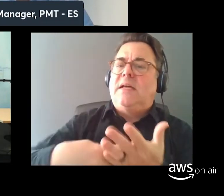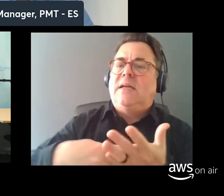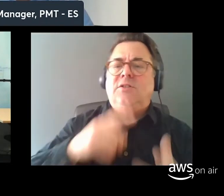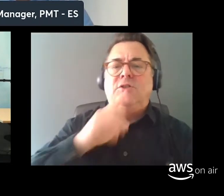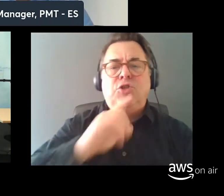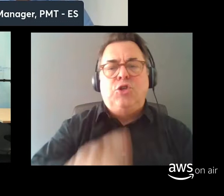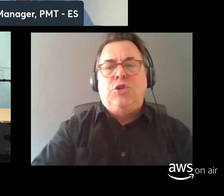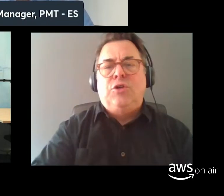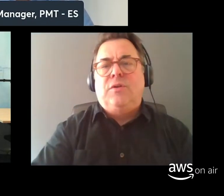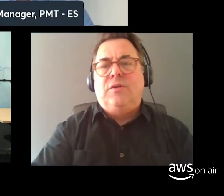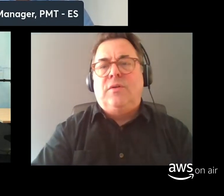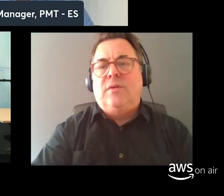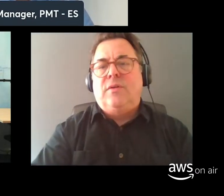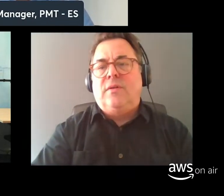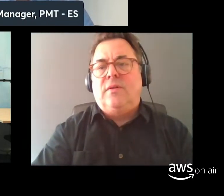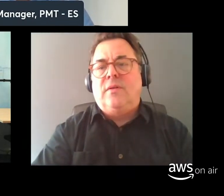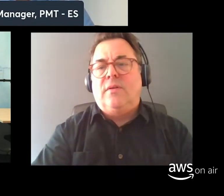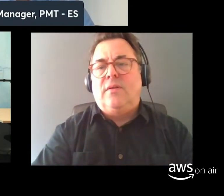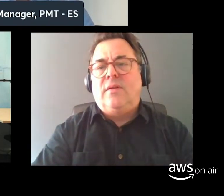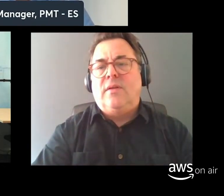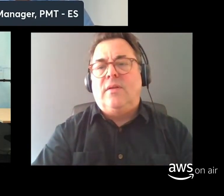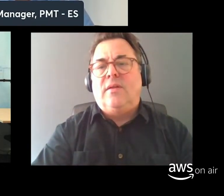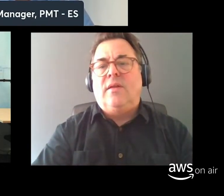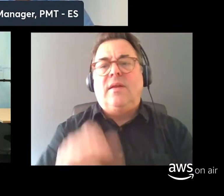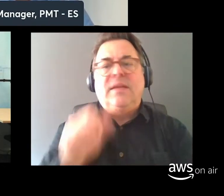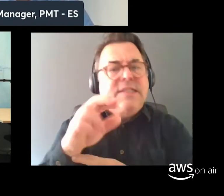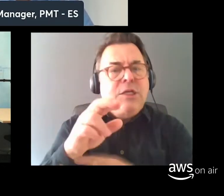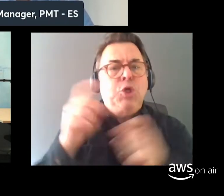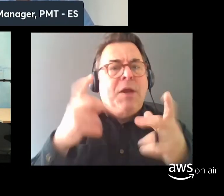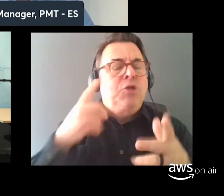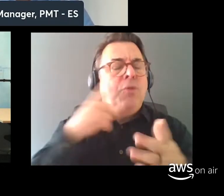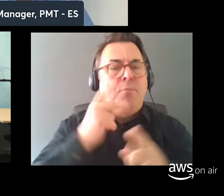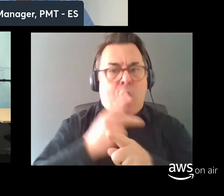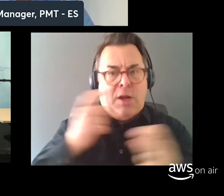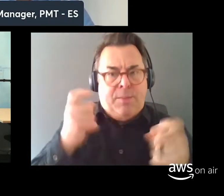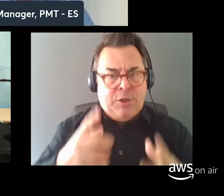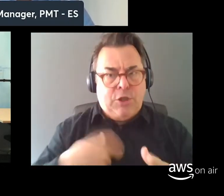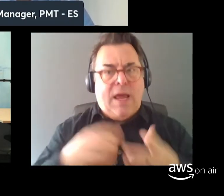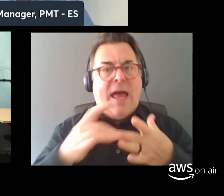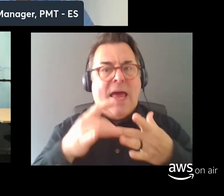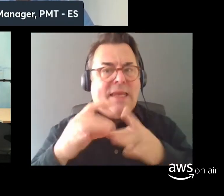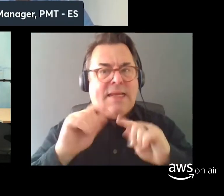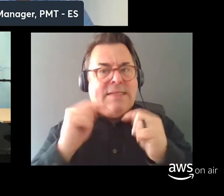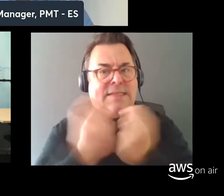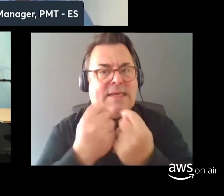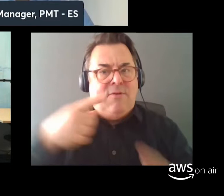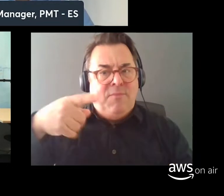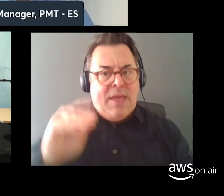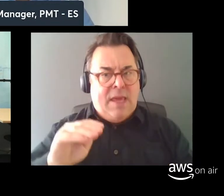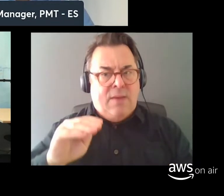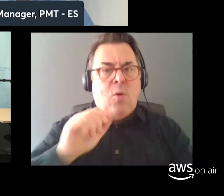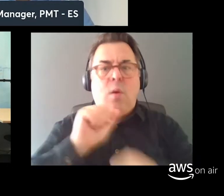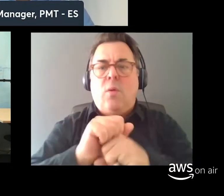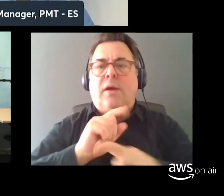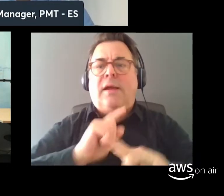So I'm a Senior Manager for Product Management and I lead a team of PMs. We work on bunch of stuff on Amazon Aurora,